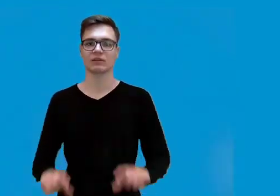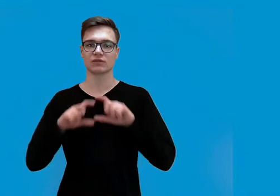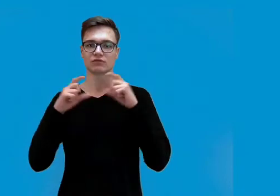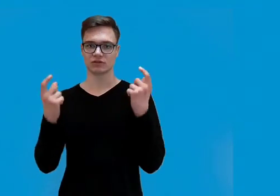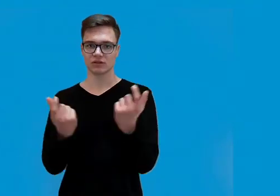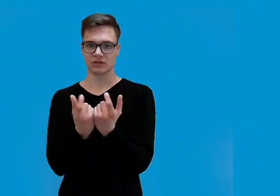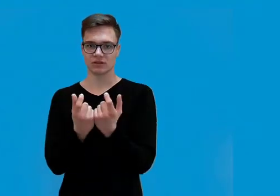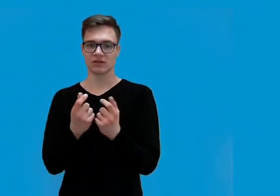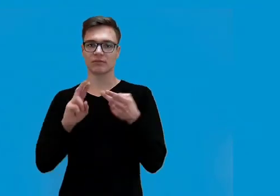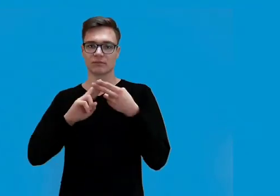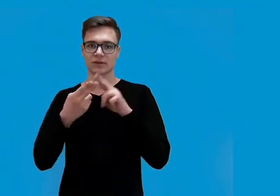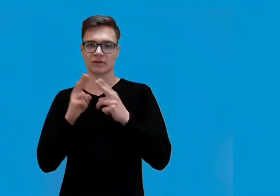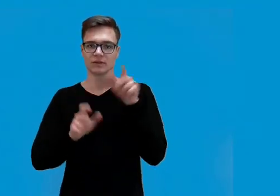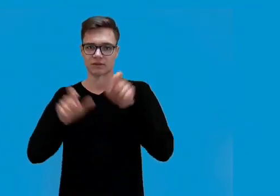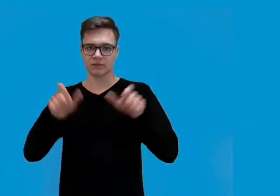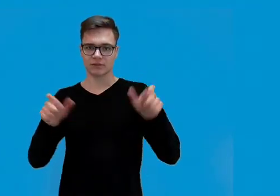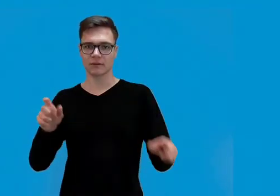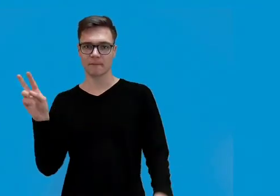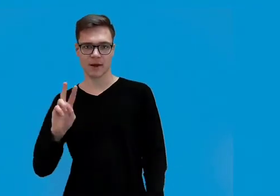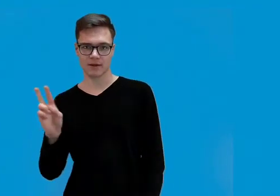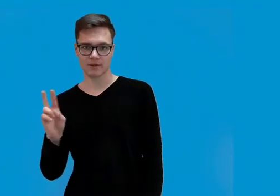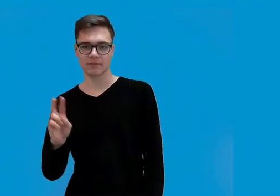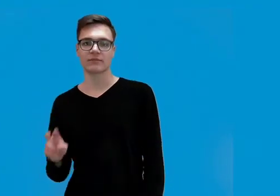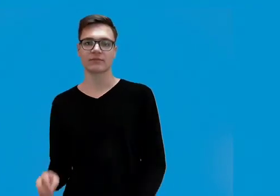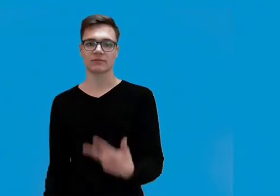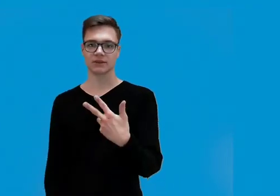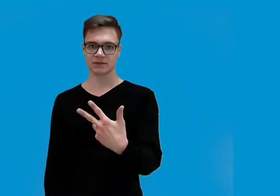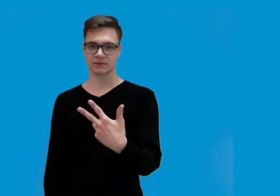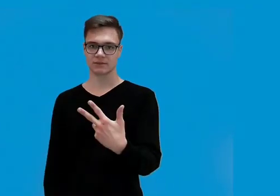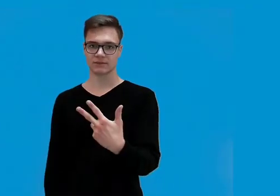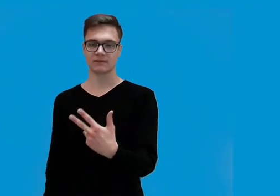The members of the advisory board consist of three parties: